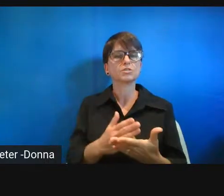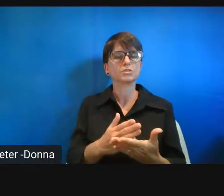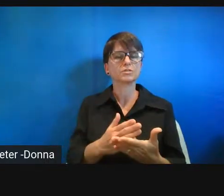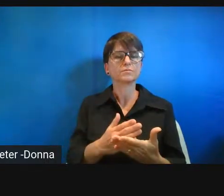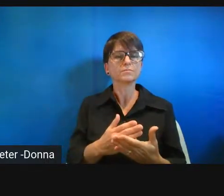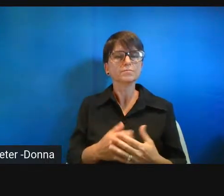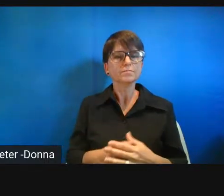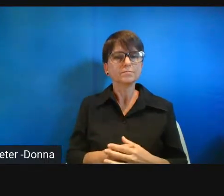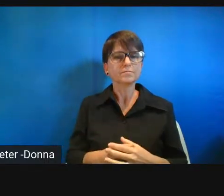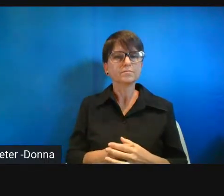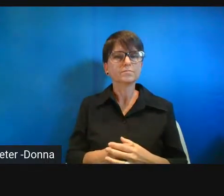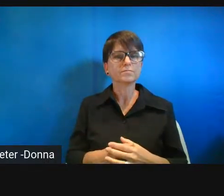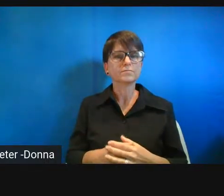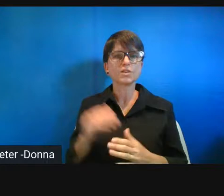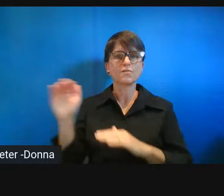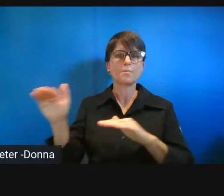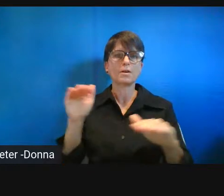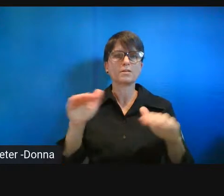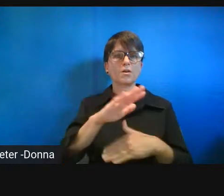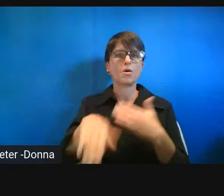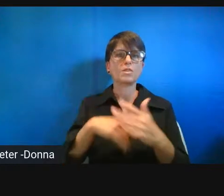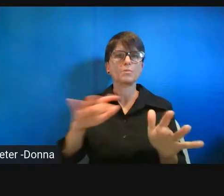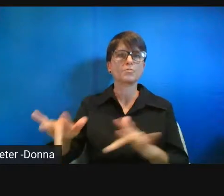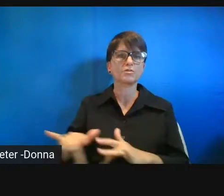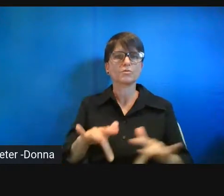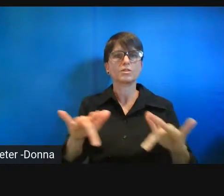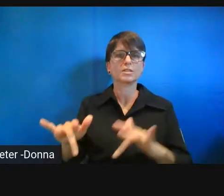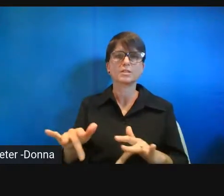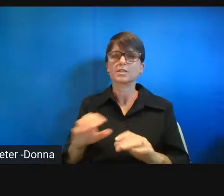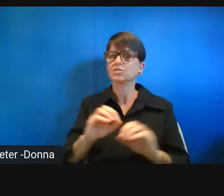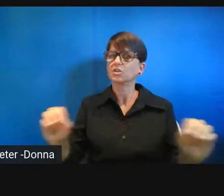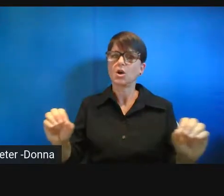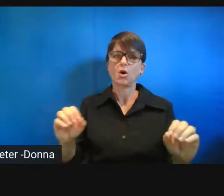directly bear and feel free to join the conversation as we are going through this-These last sessions